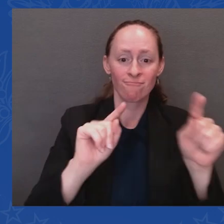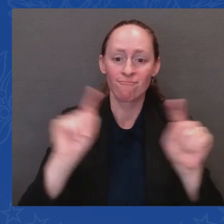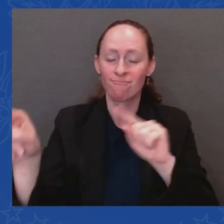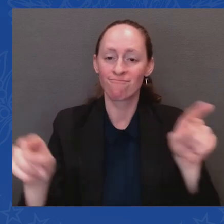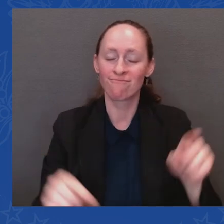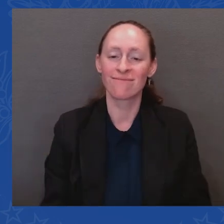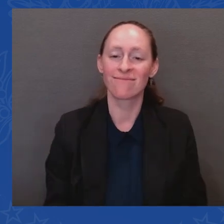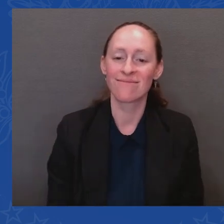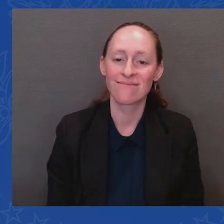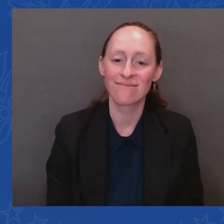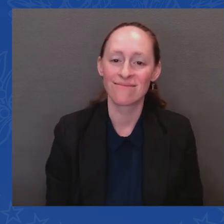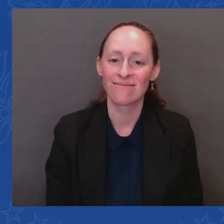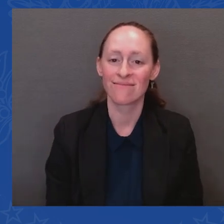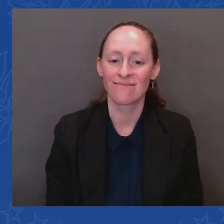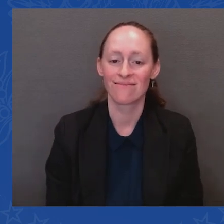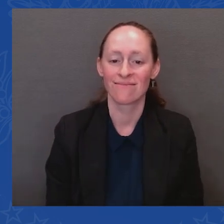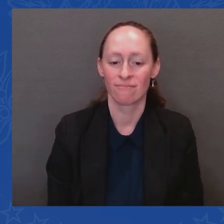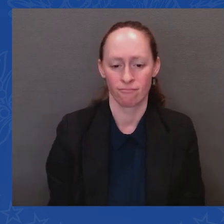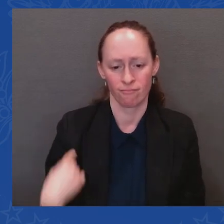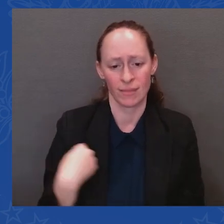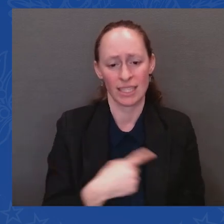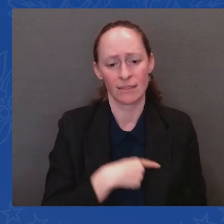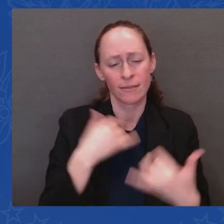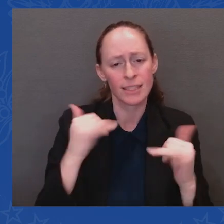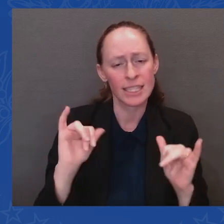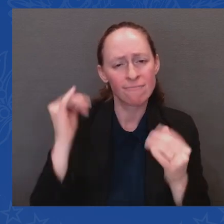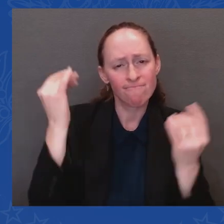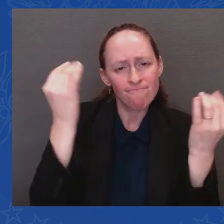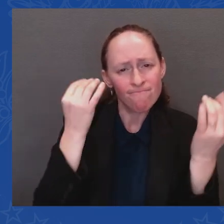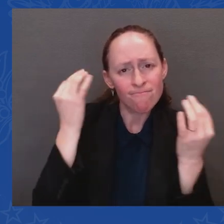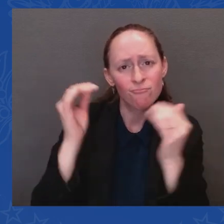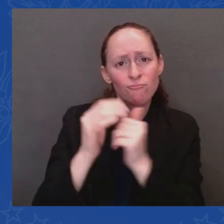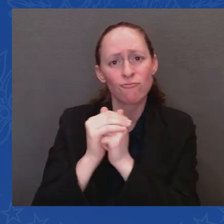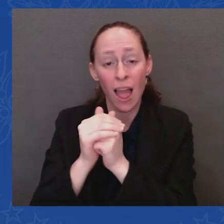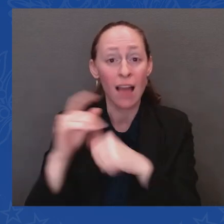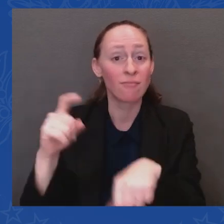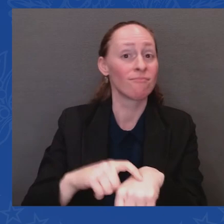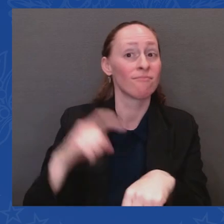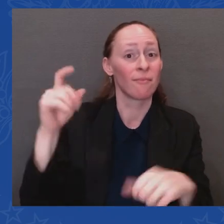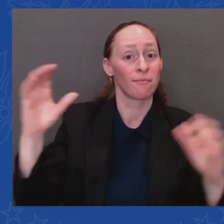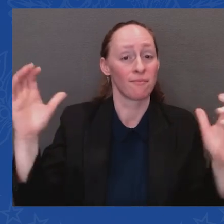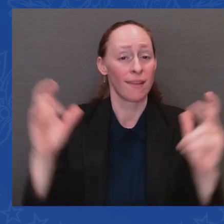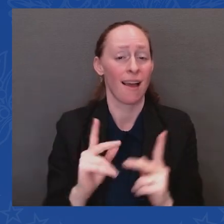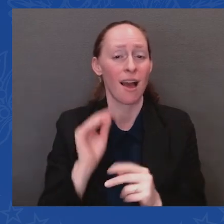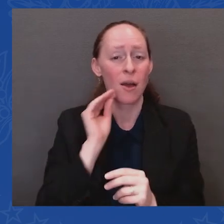We pray for their safe return and stand ready to support their families while they're away.